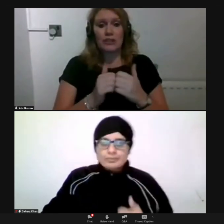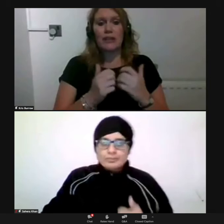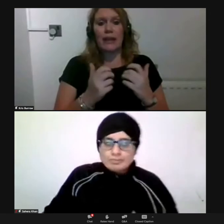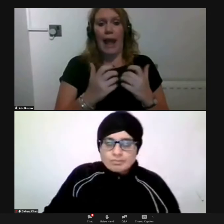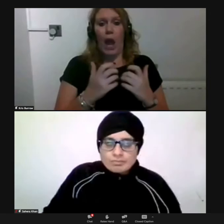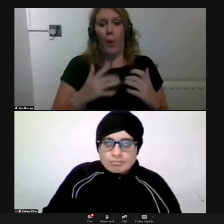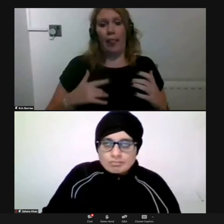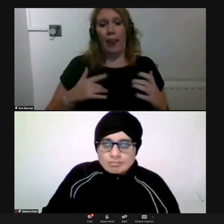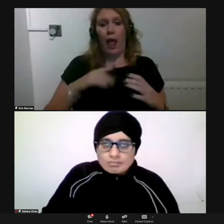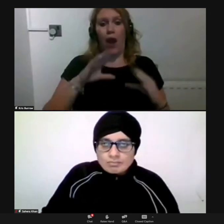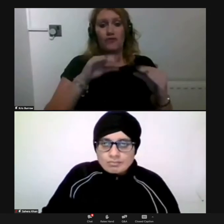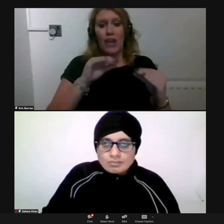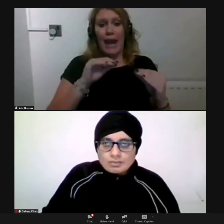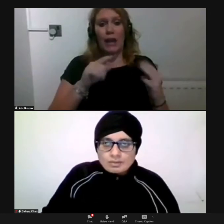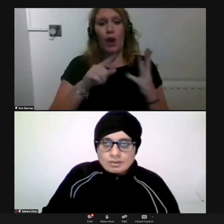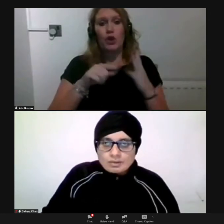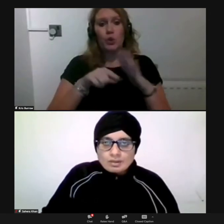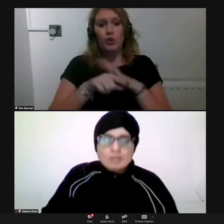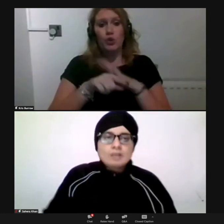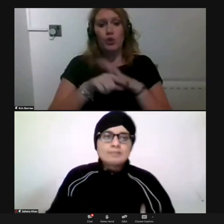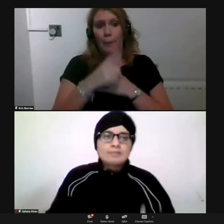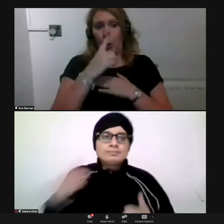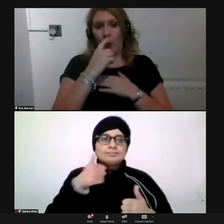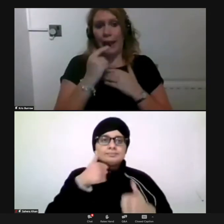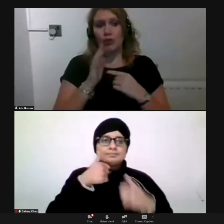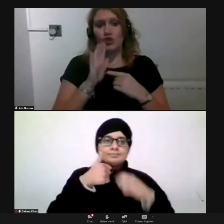YouTube and here.